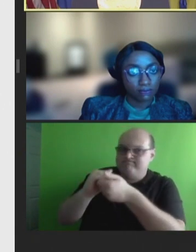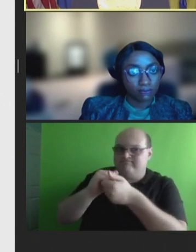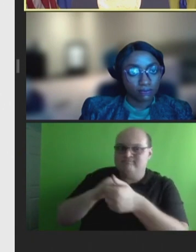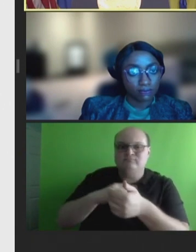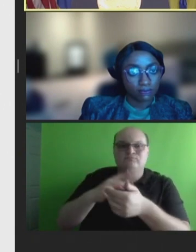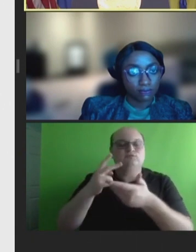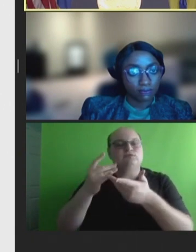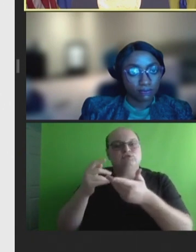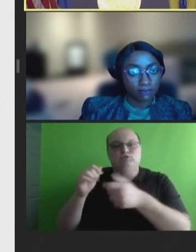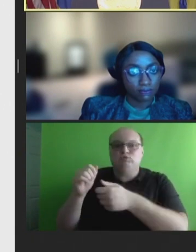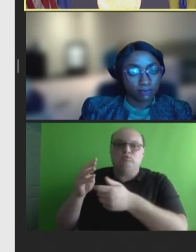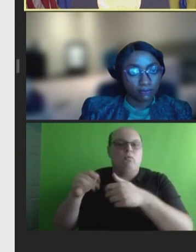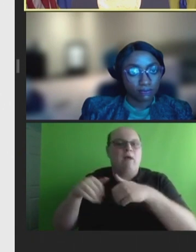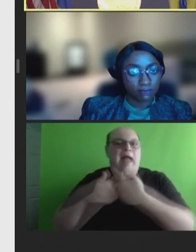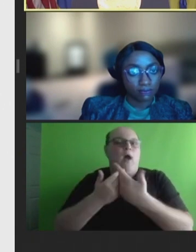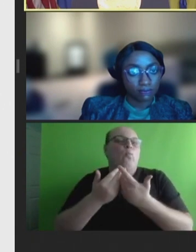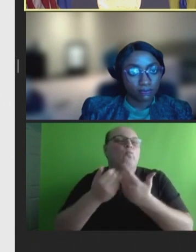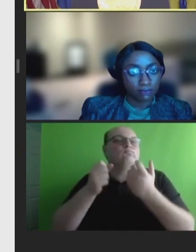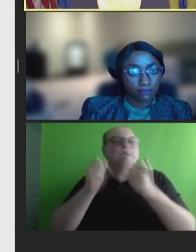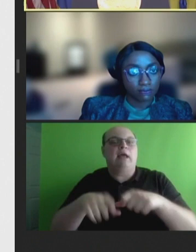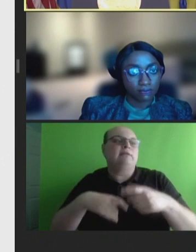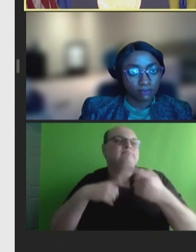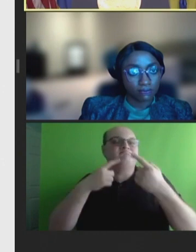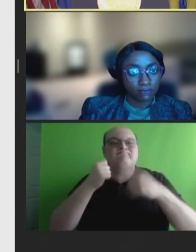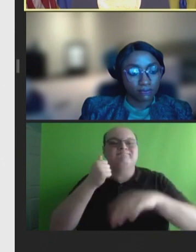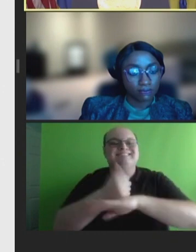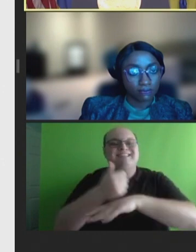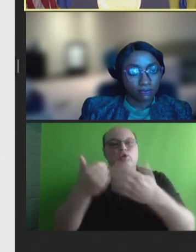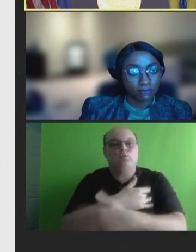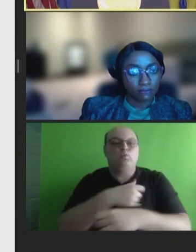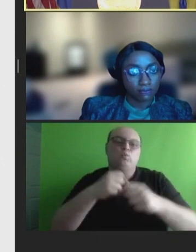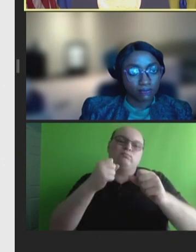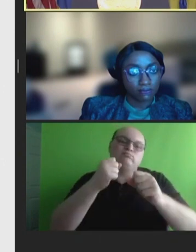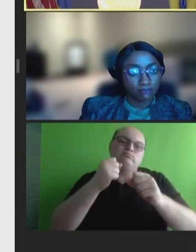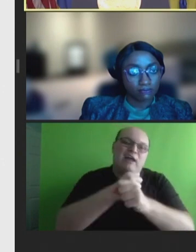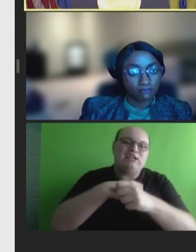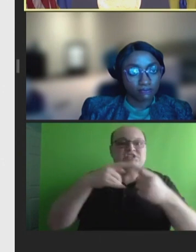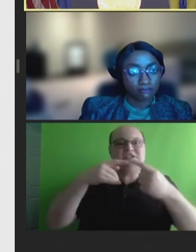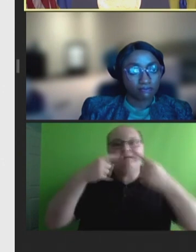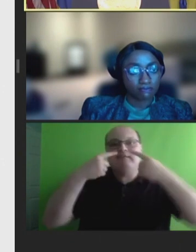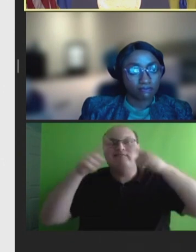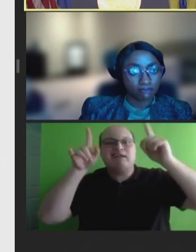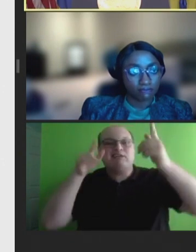what might be the most effective strategies in a certain place or a certain vaccine or a